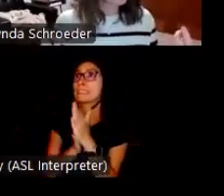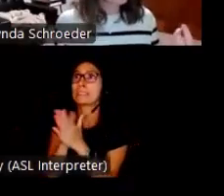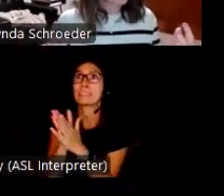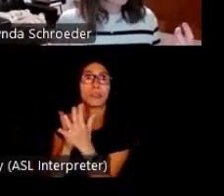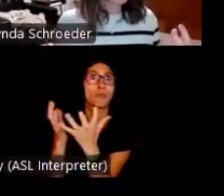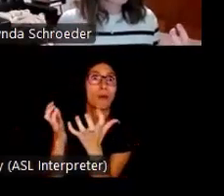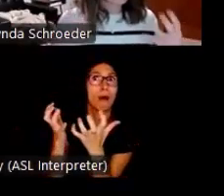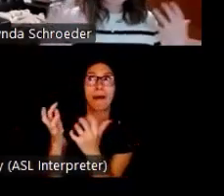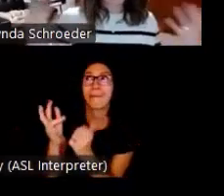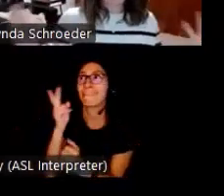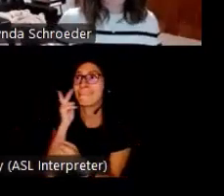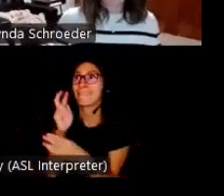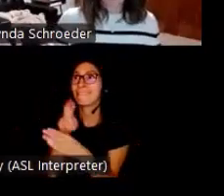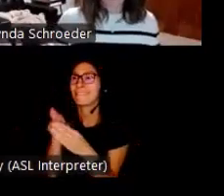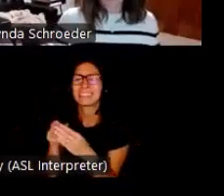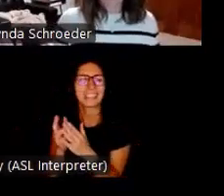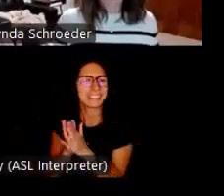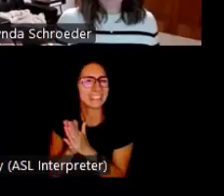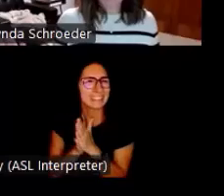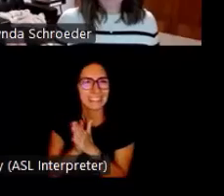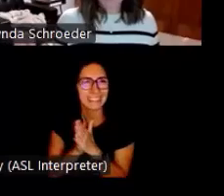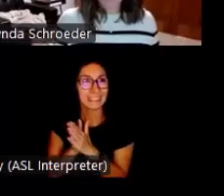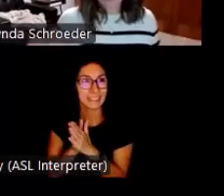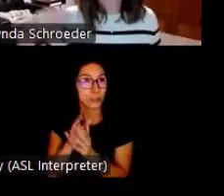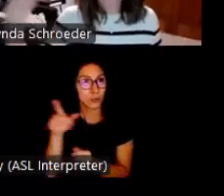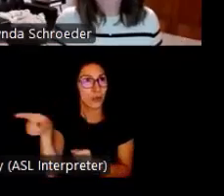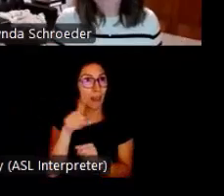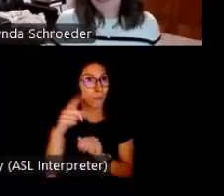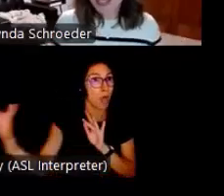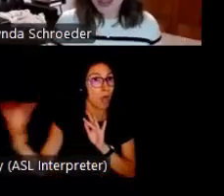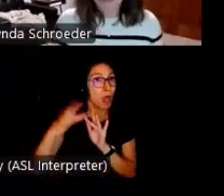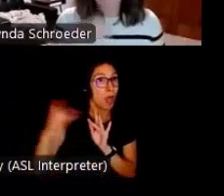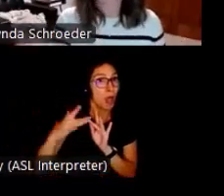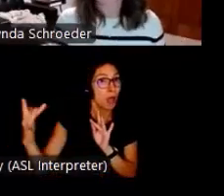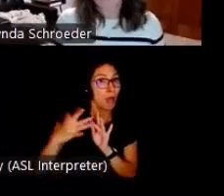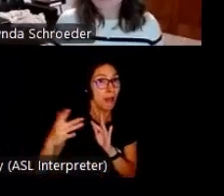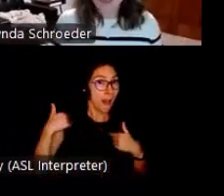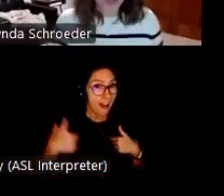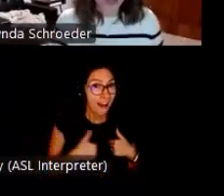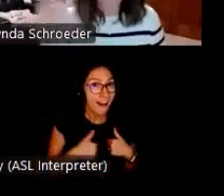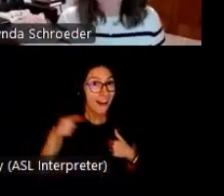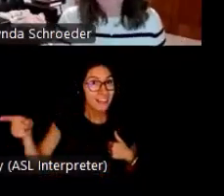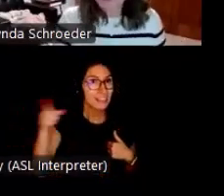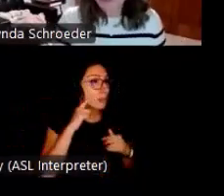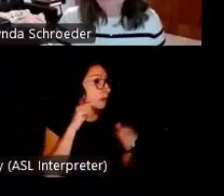And so they even started checking in with us. How's it going? Do you have approval yet? Do you have results yet?